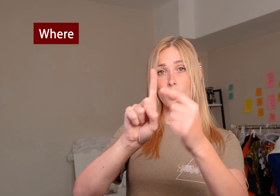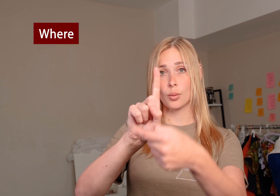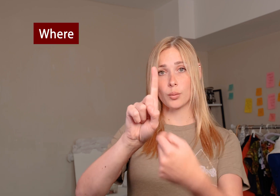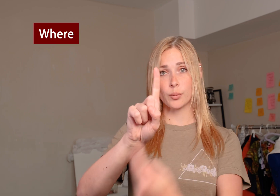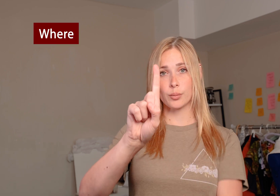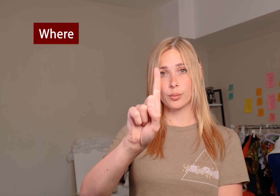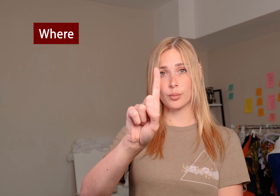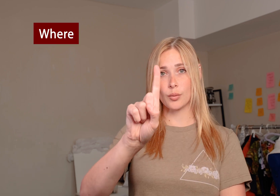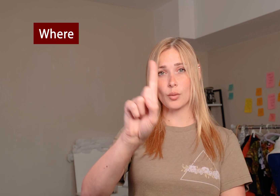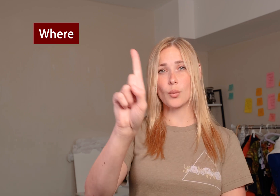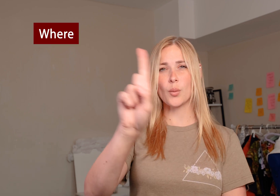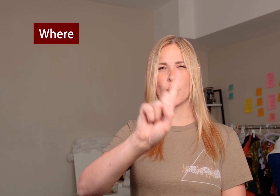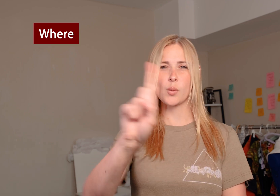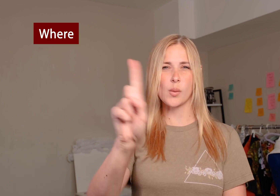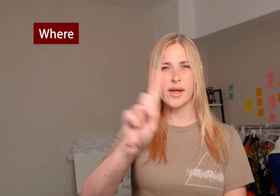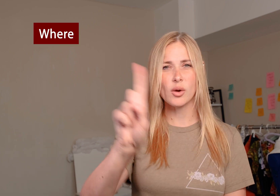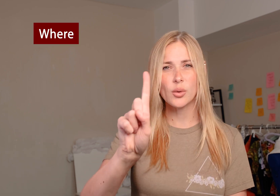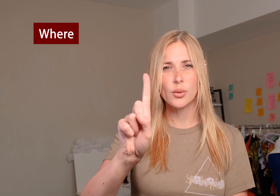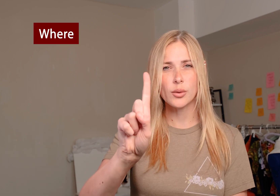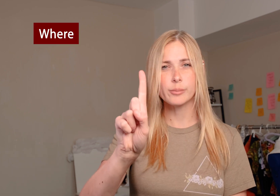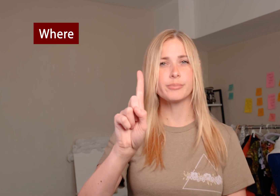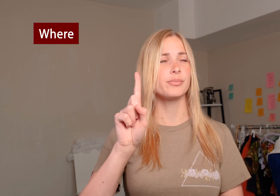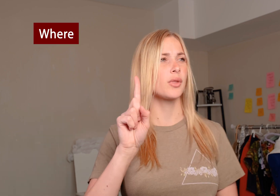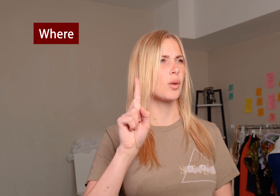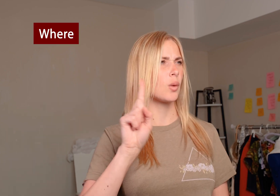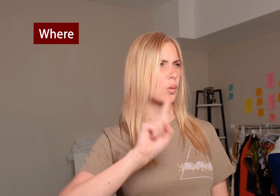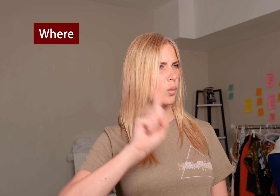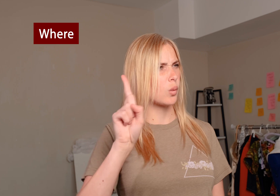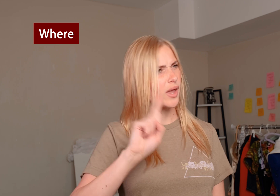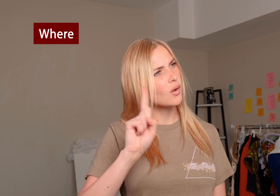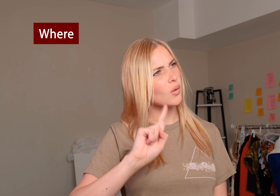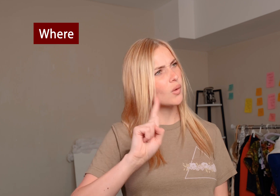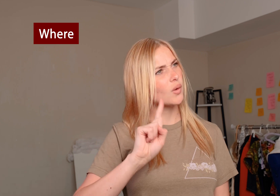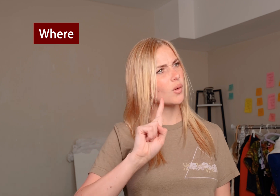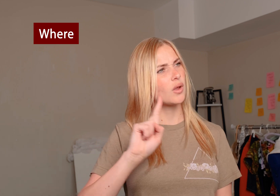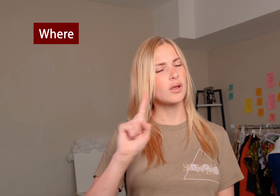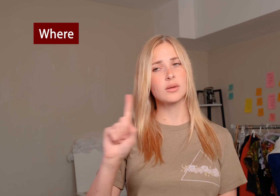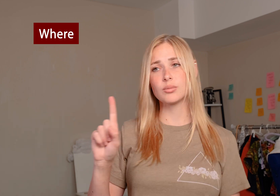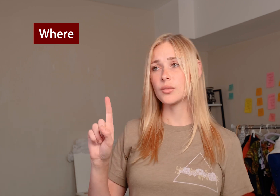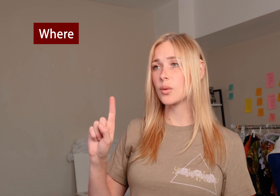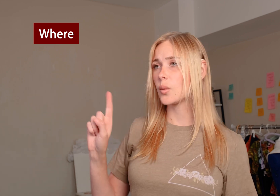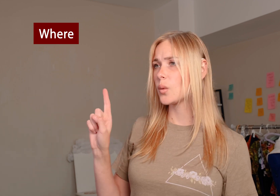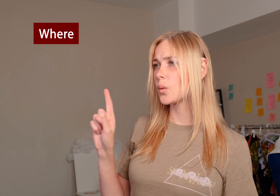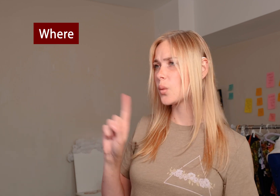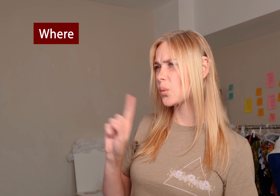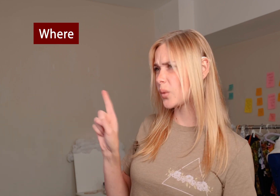"Where?"